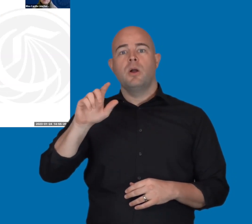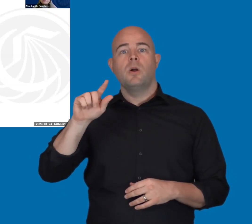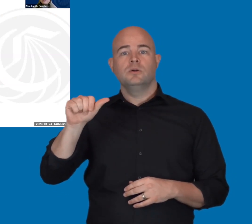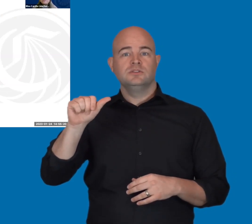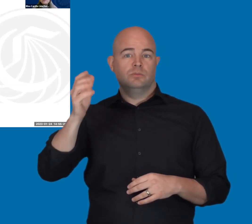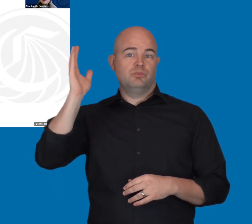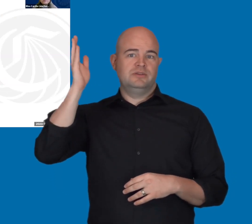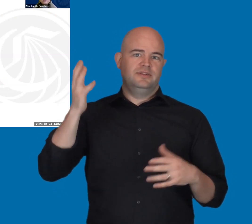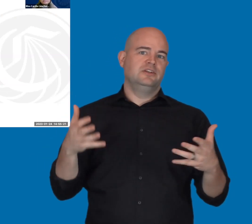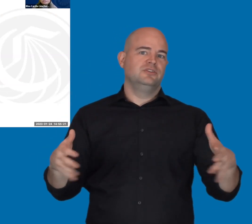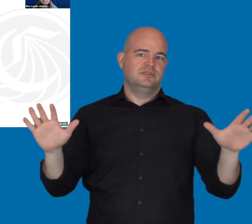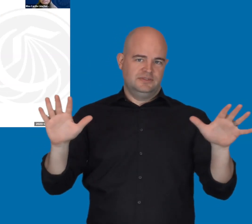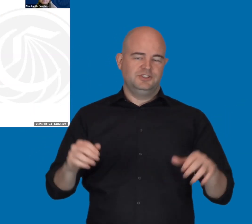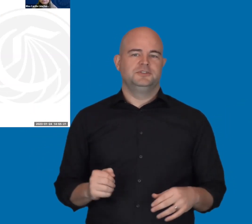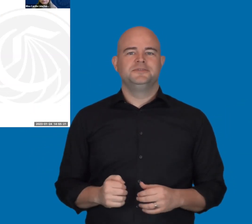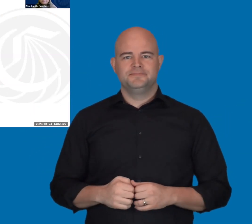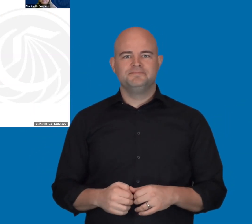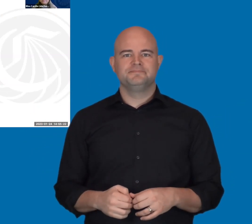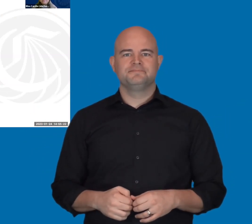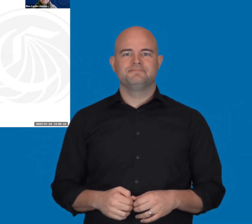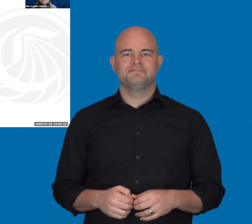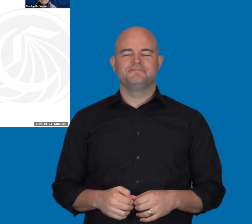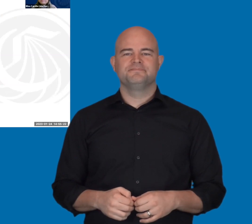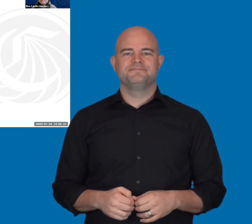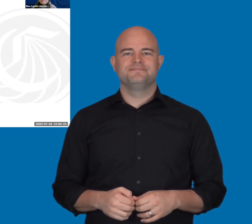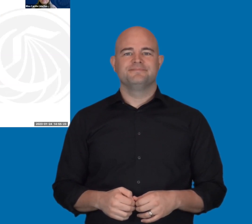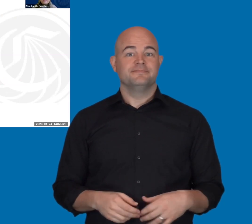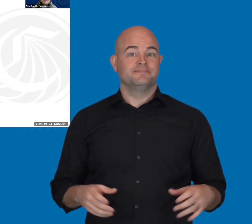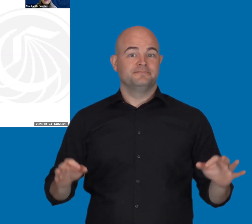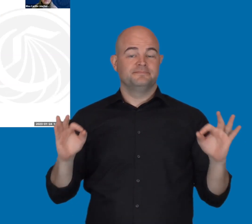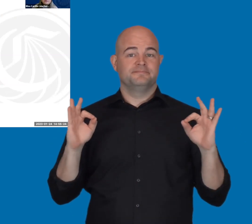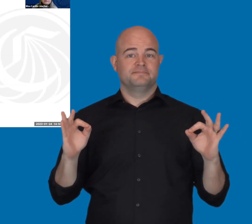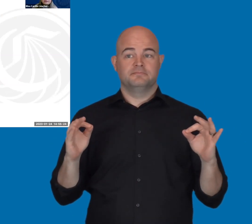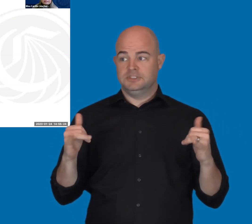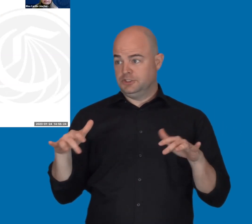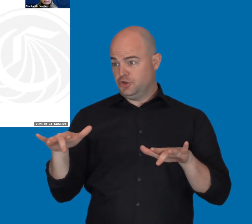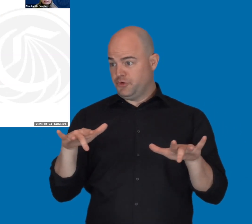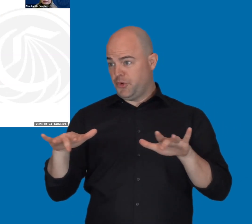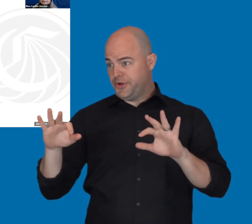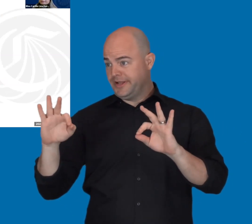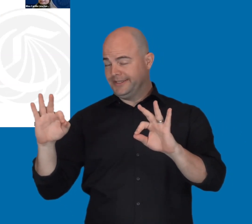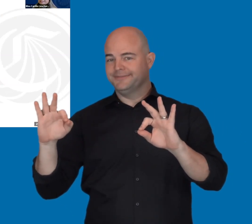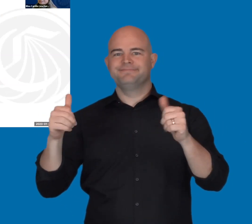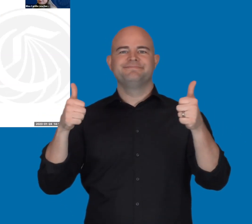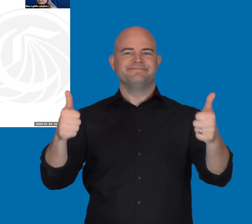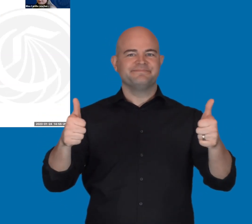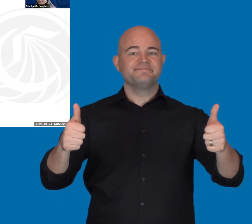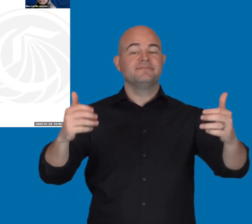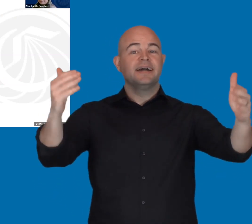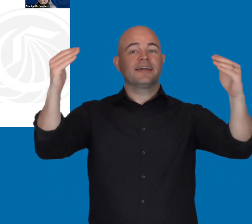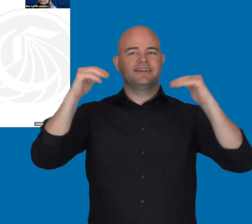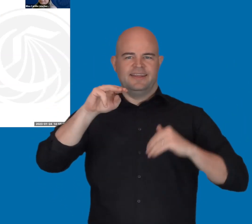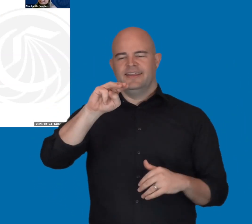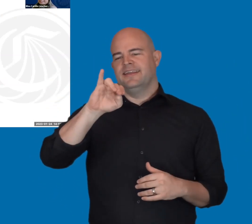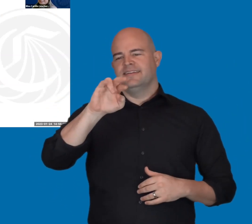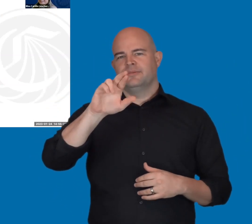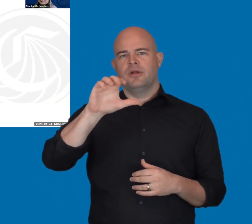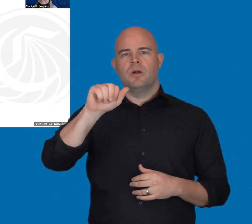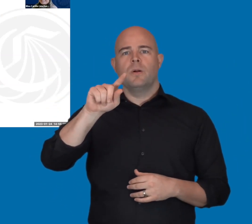after Mira Cosa presentation has concluded. All right, and it's still recording? OK, perfect.